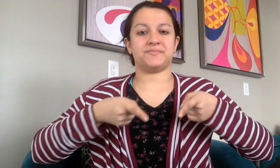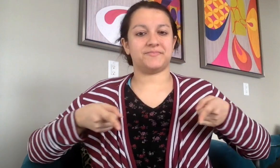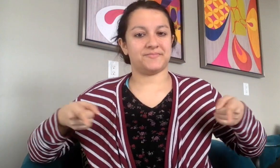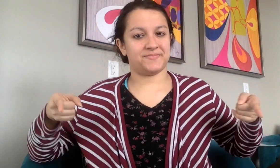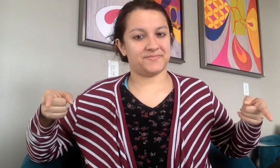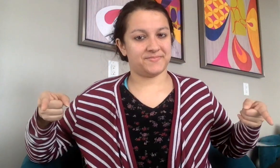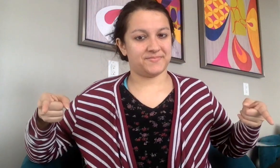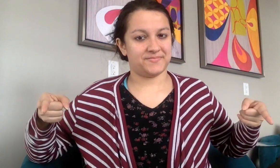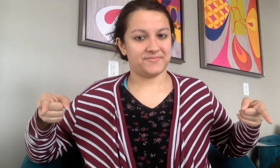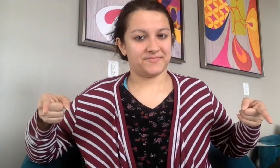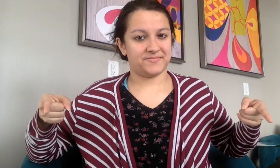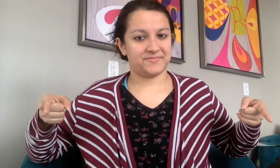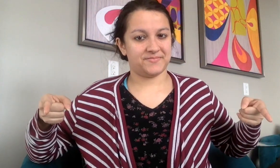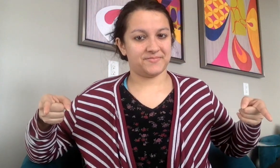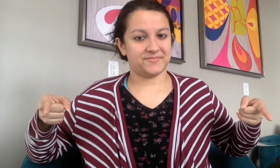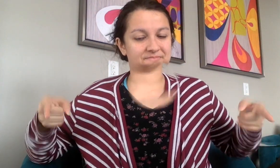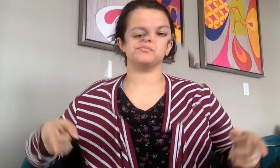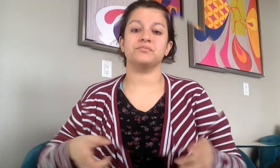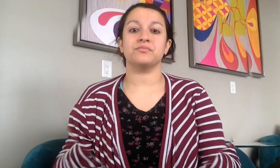contact deafwomenofcolor@gmail.com